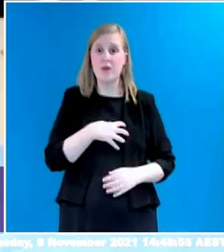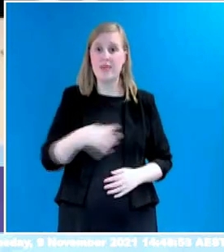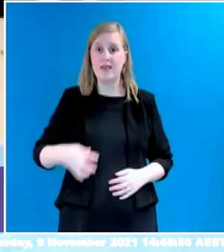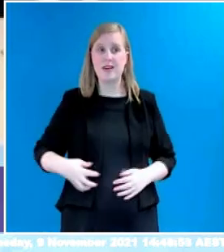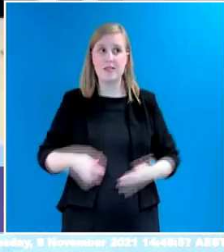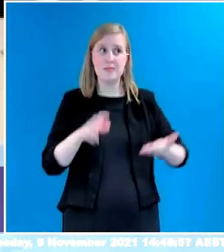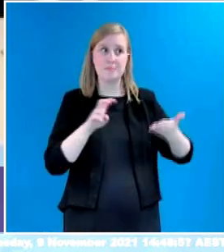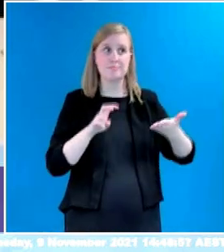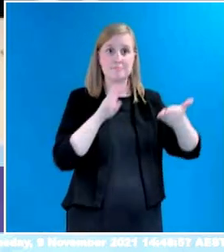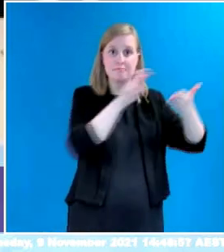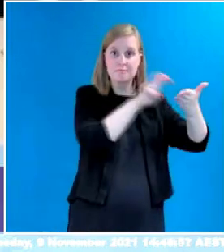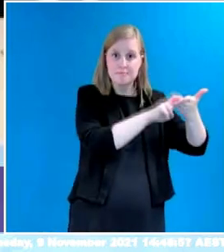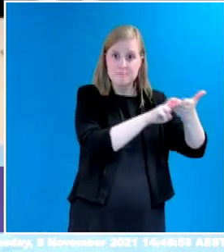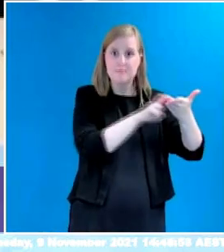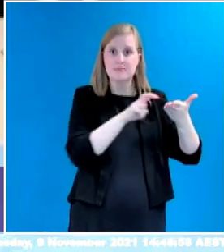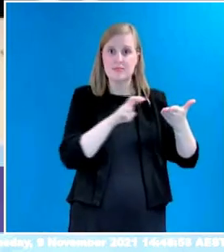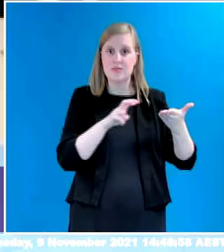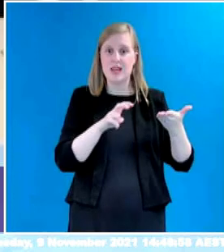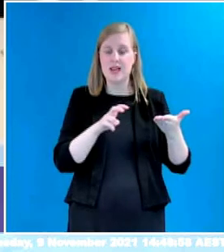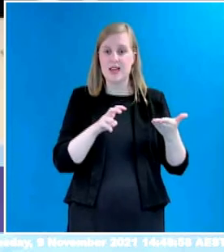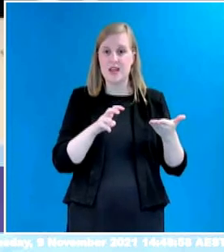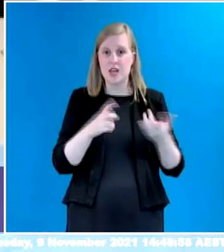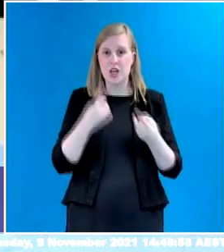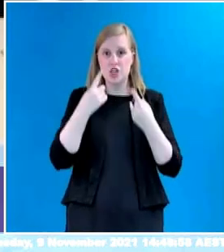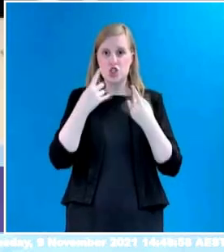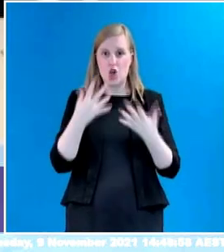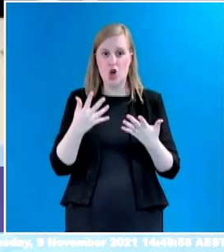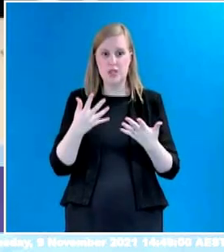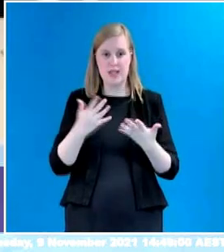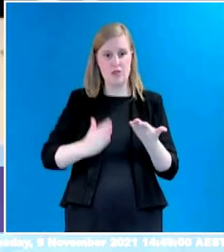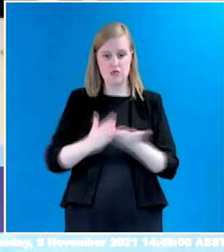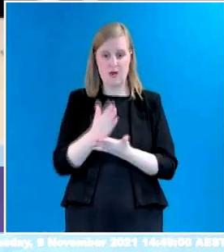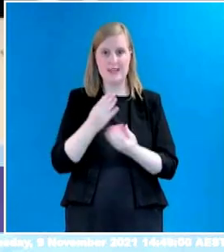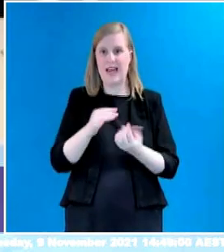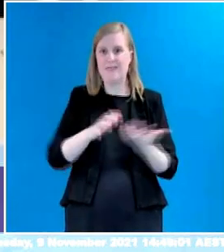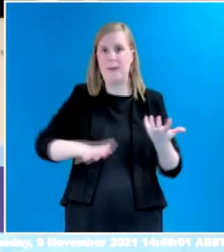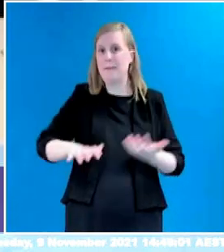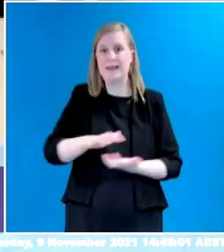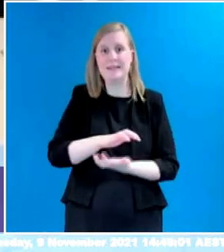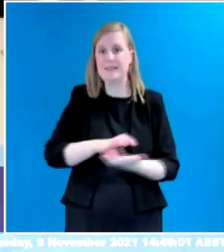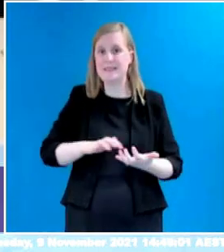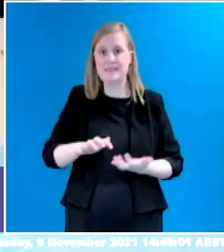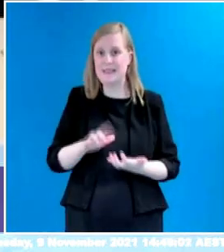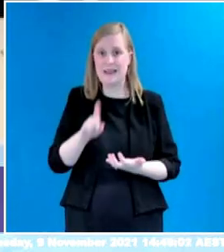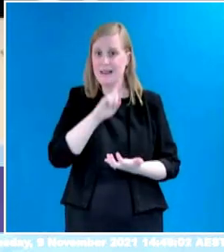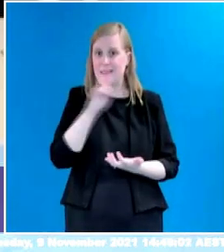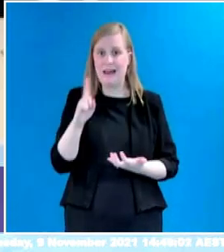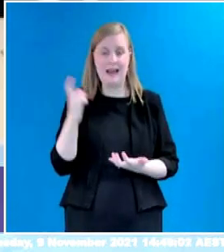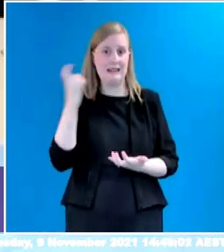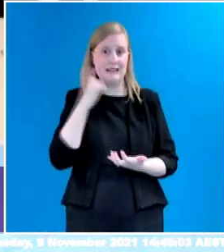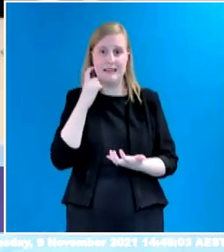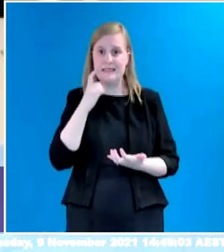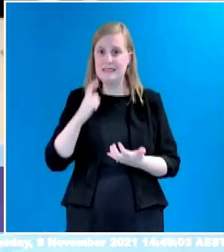For example, if we look to article 21 on freedom of expression and opinion or we